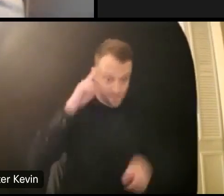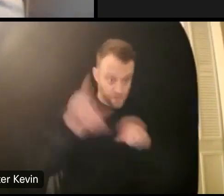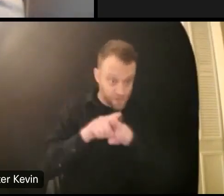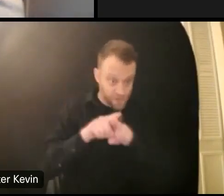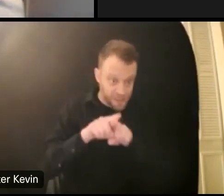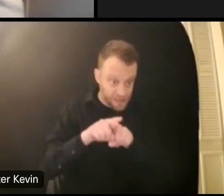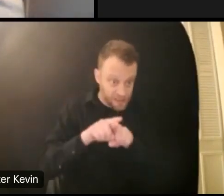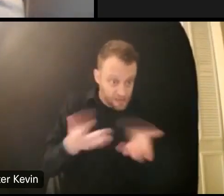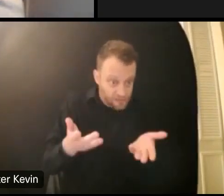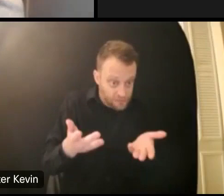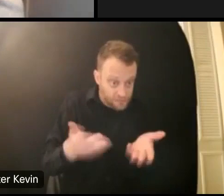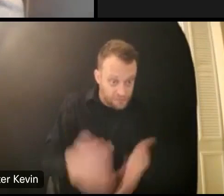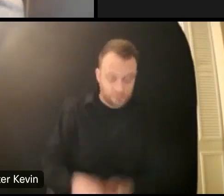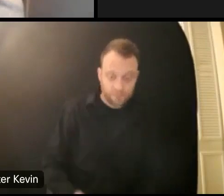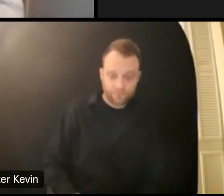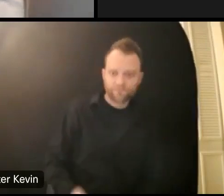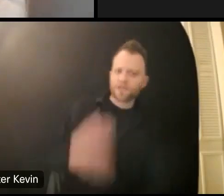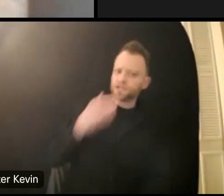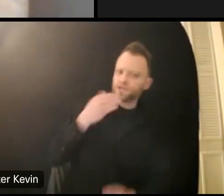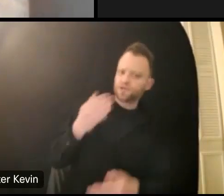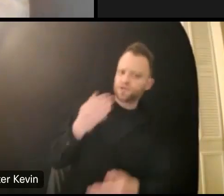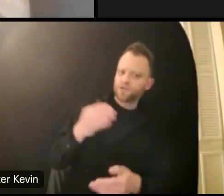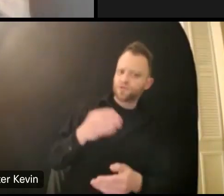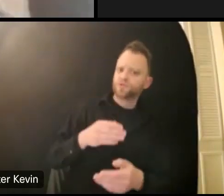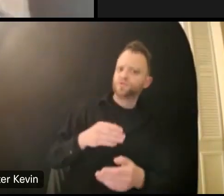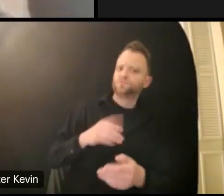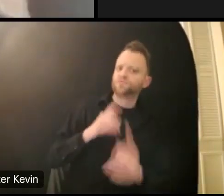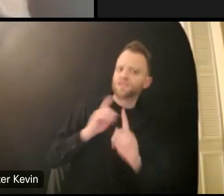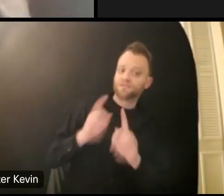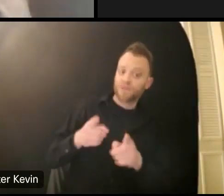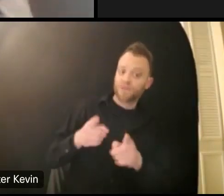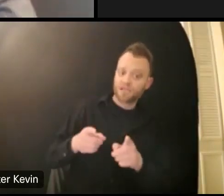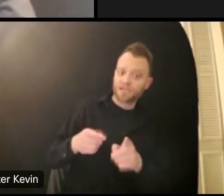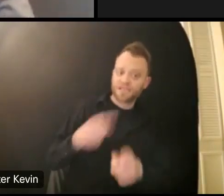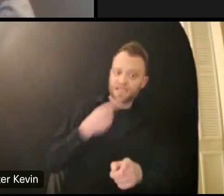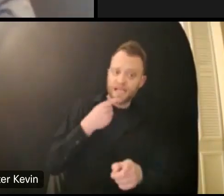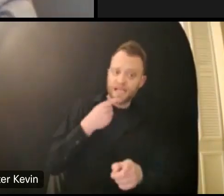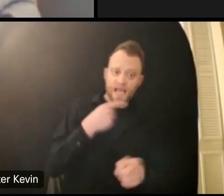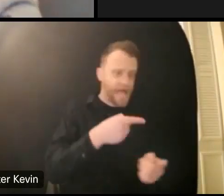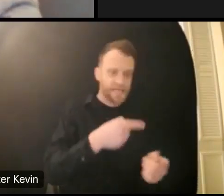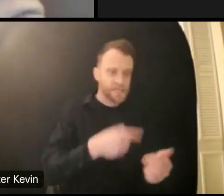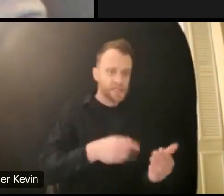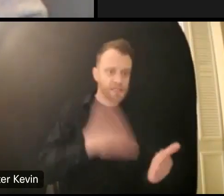is a good response just simply saying please do not text me on any ANC matters period. (Boese)